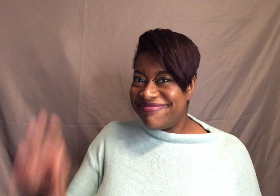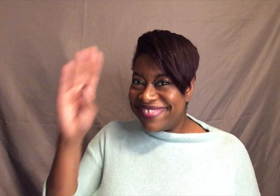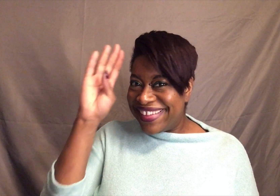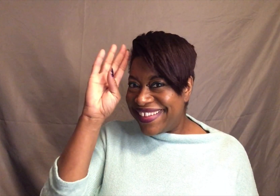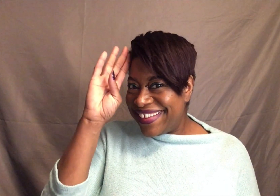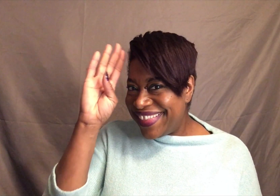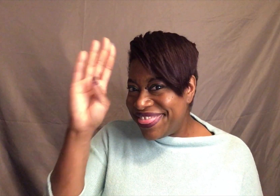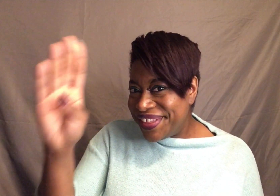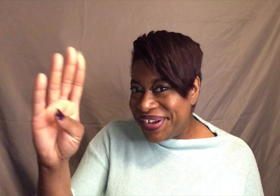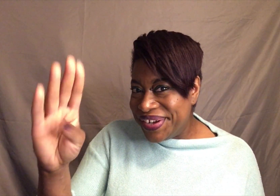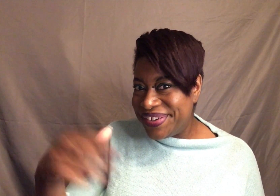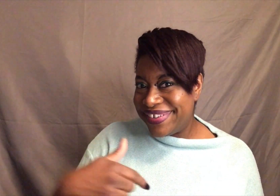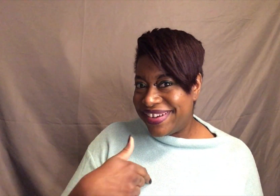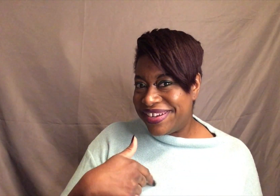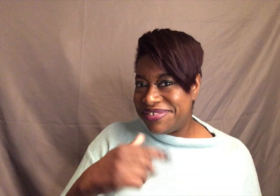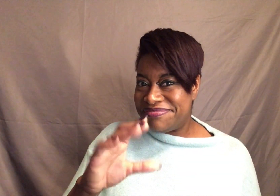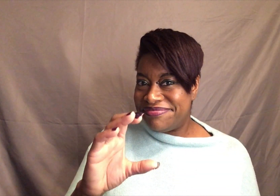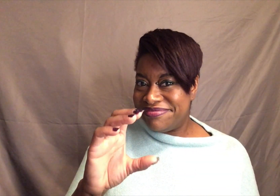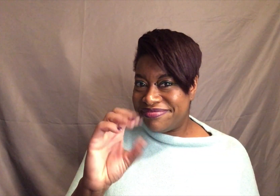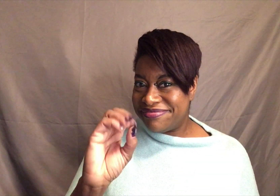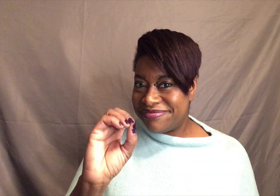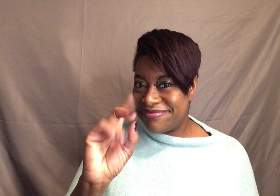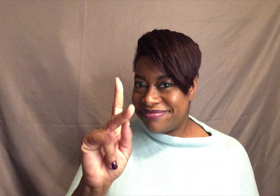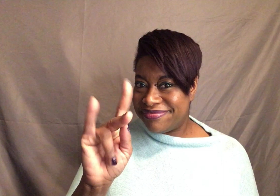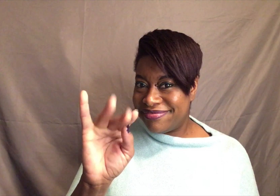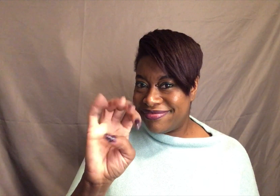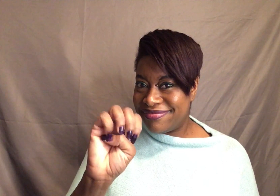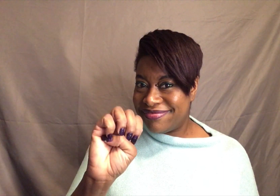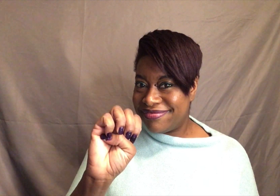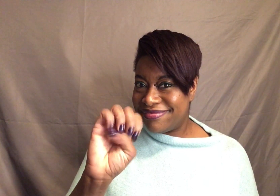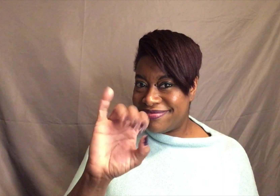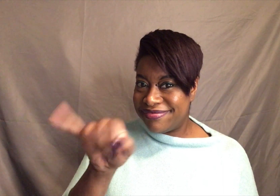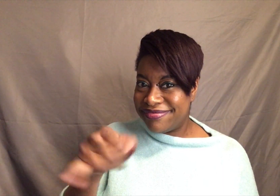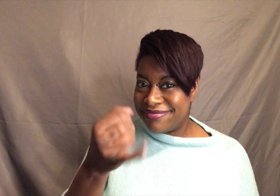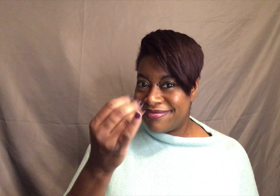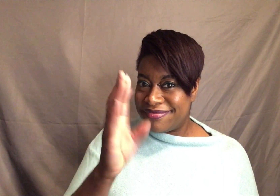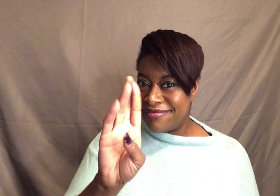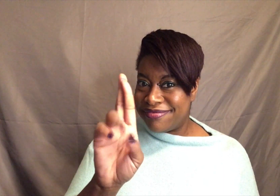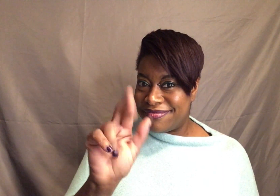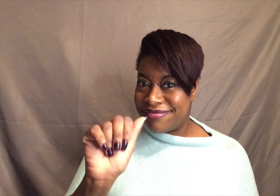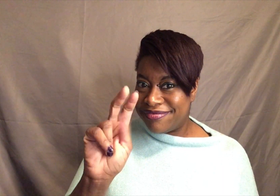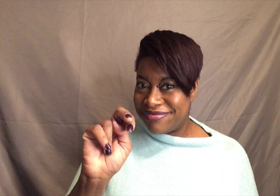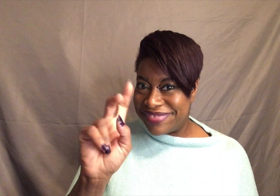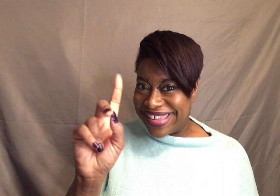Hello! I’m Cookie J Brand,